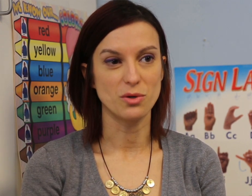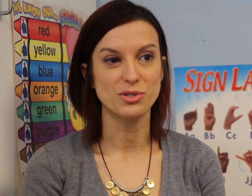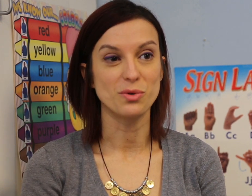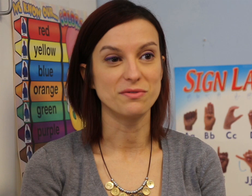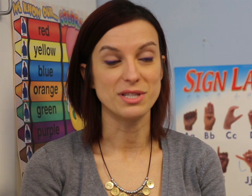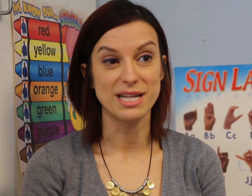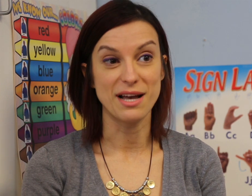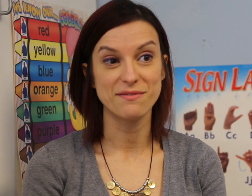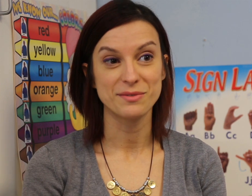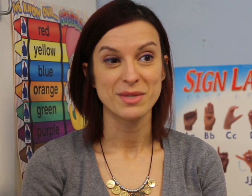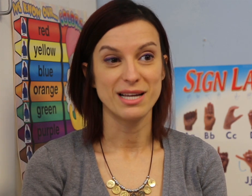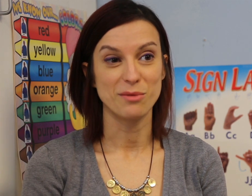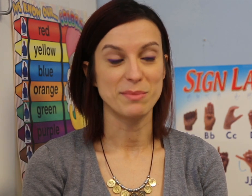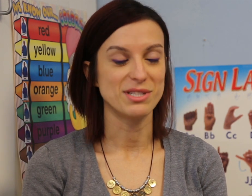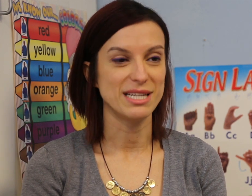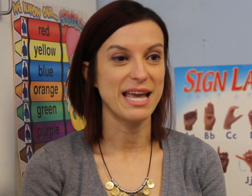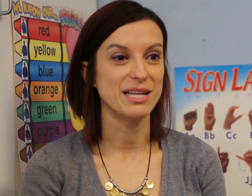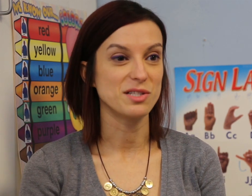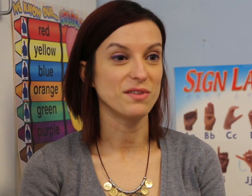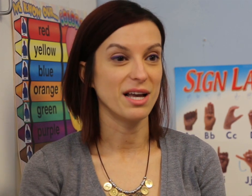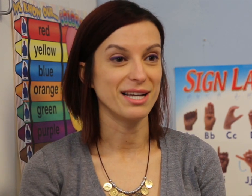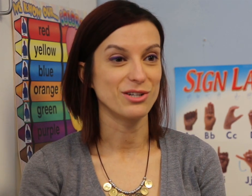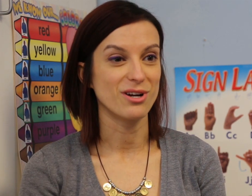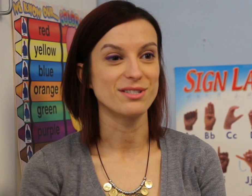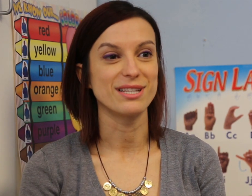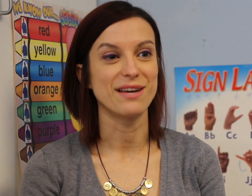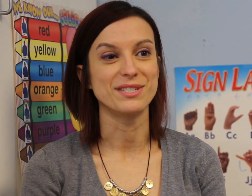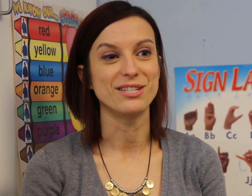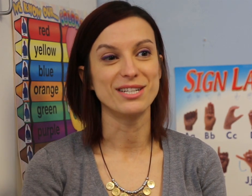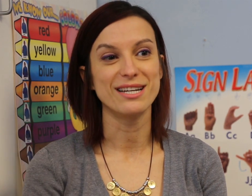local school for the Deaf and I remember seeing hands flying across the cafeteria